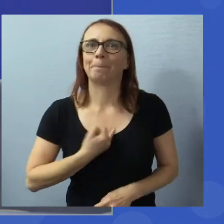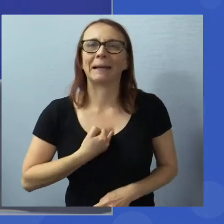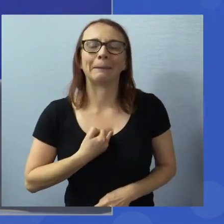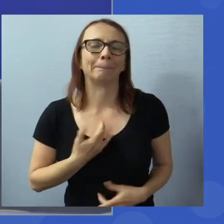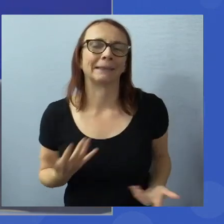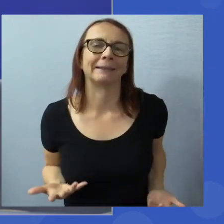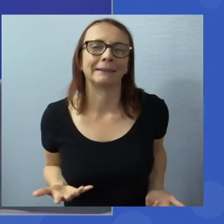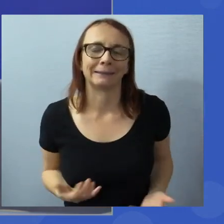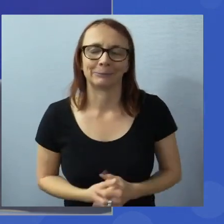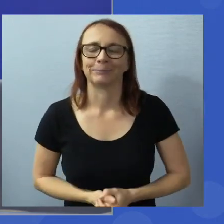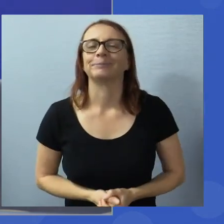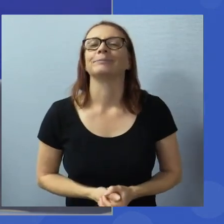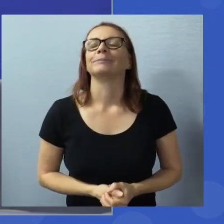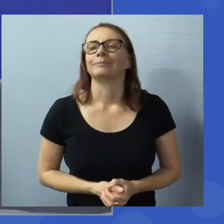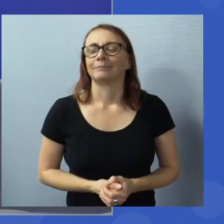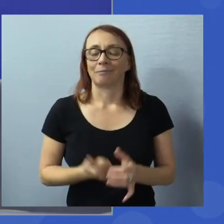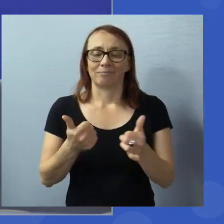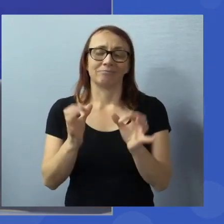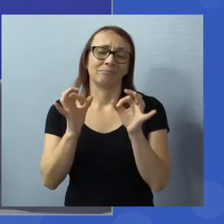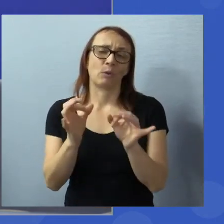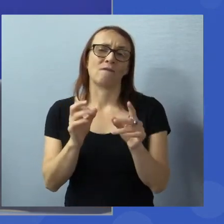your fellow members but I think that's an ideal way actually of doing it which